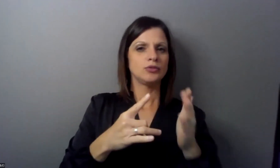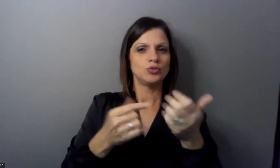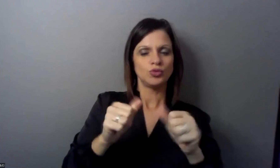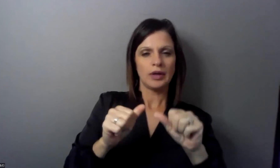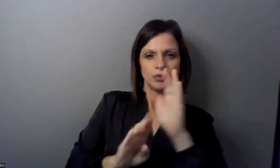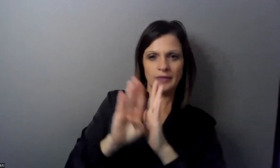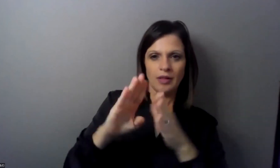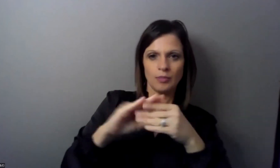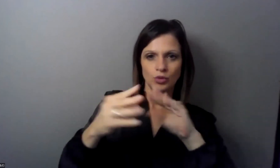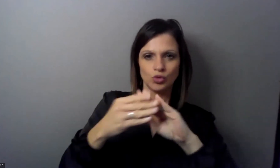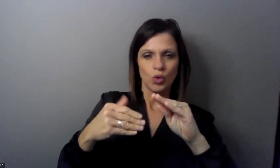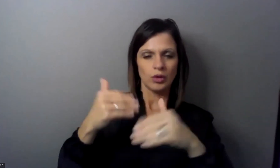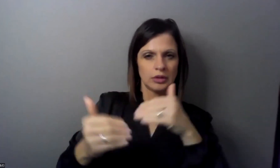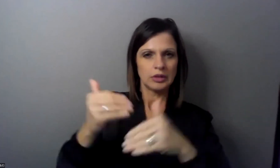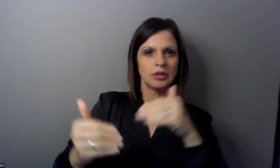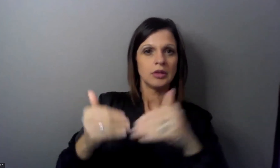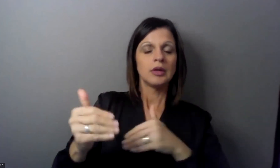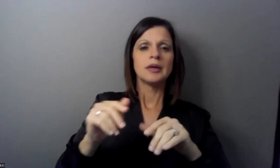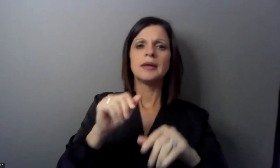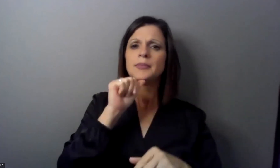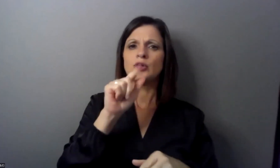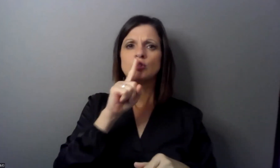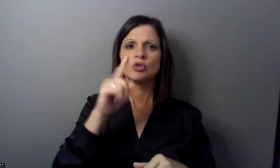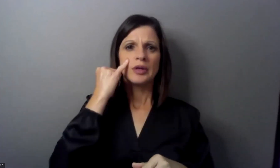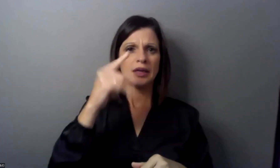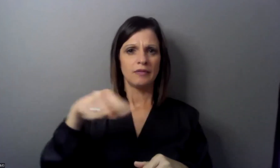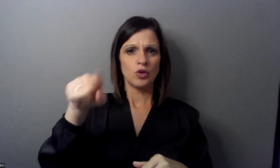I don't know how many people know about – for life and is used